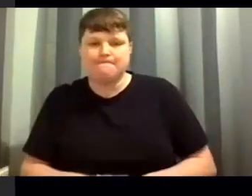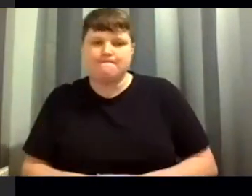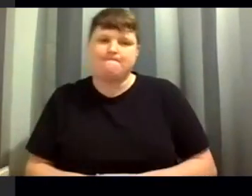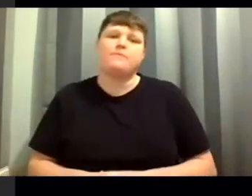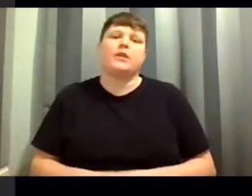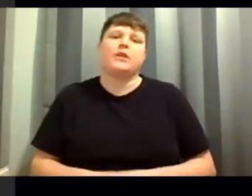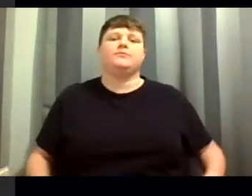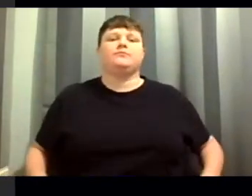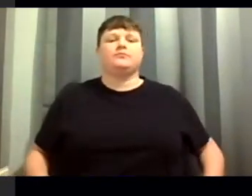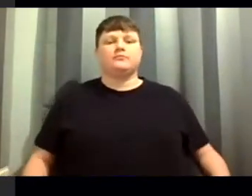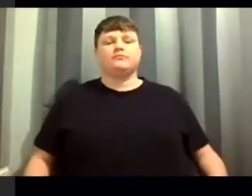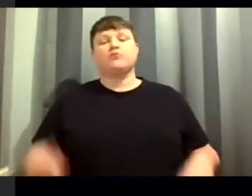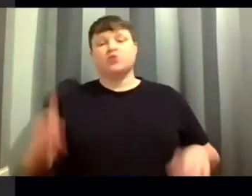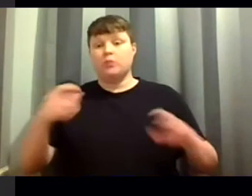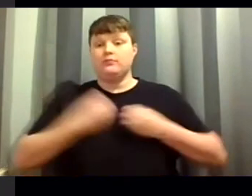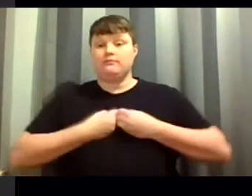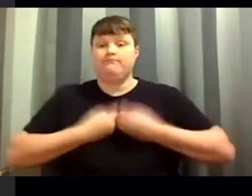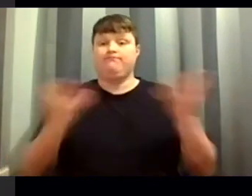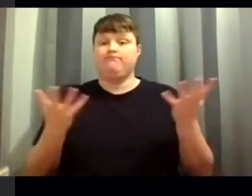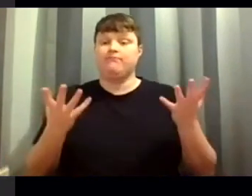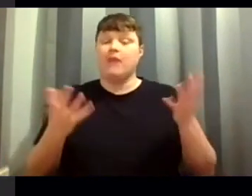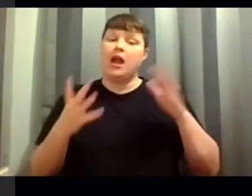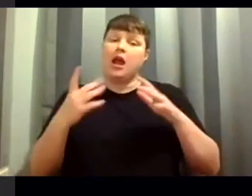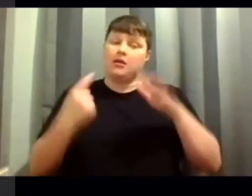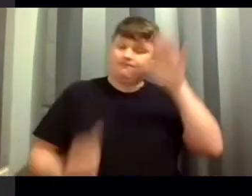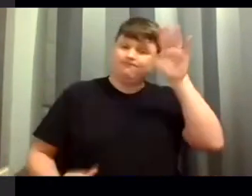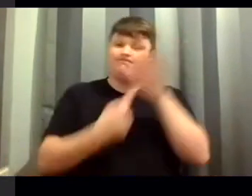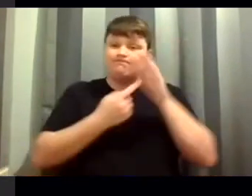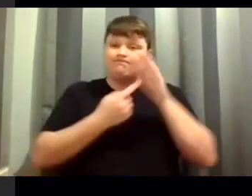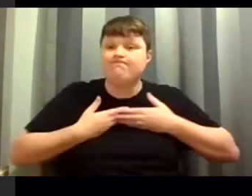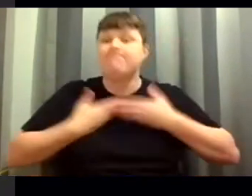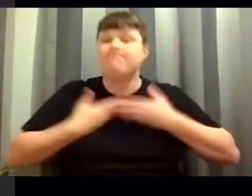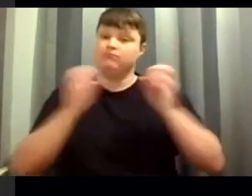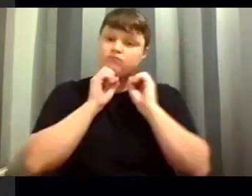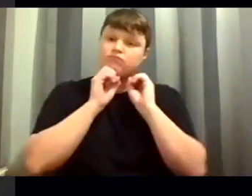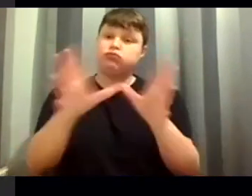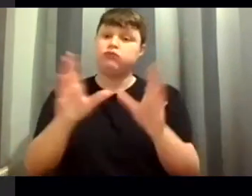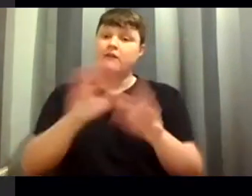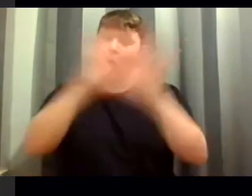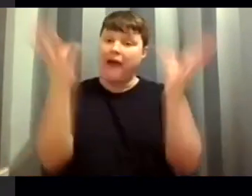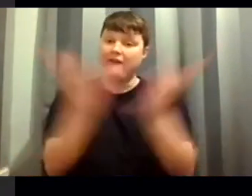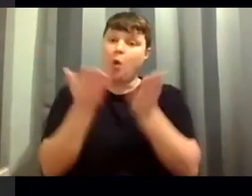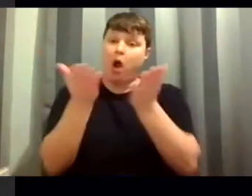to just say that the main take-home message from this whole thing really is this is my normal and